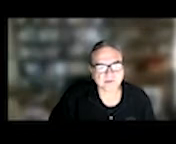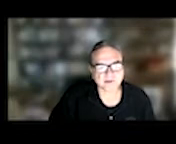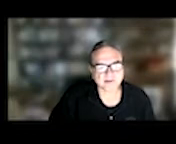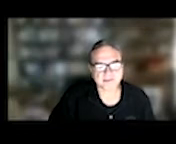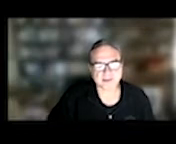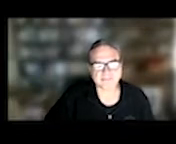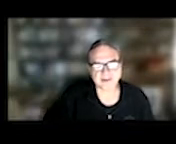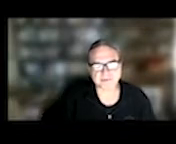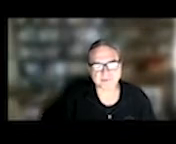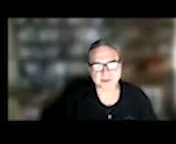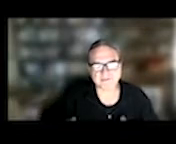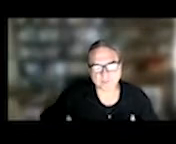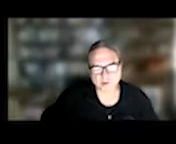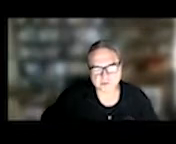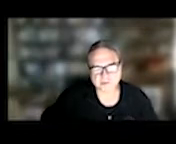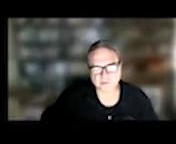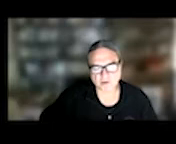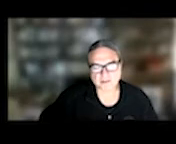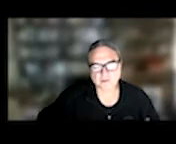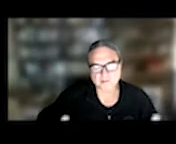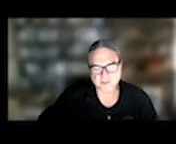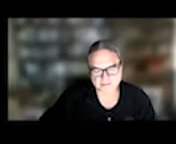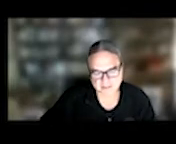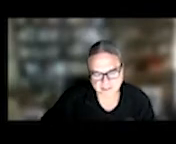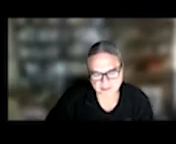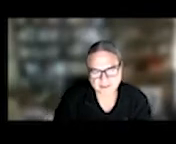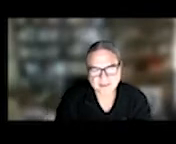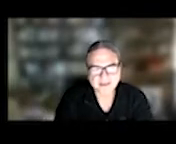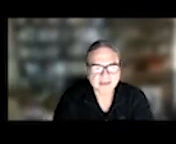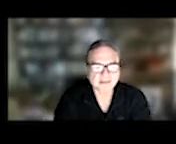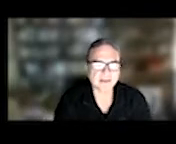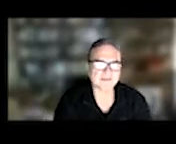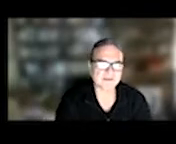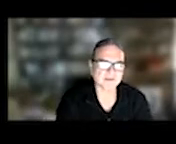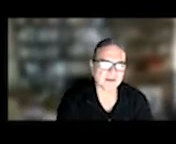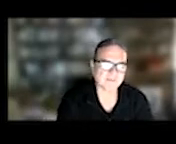time frames where we had forced boarding school participation and the way the federal government